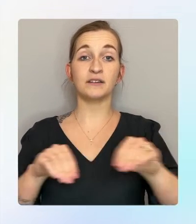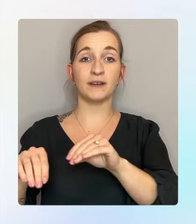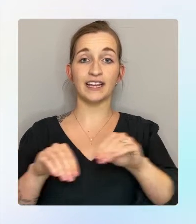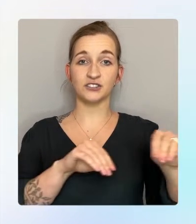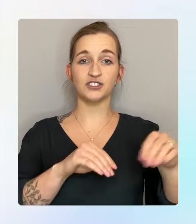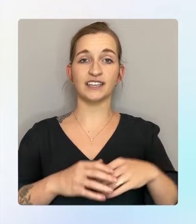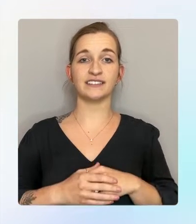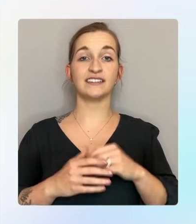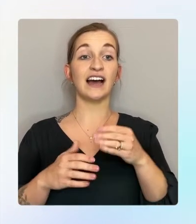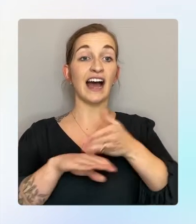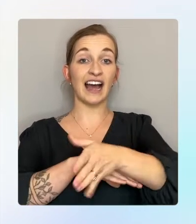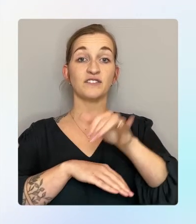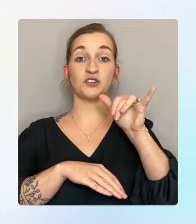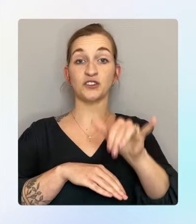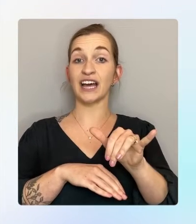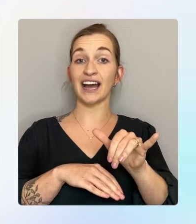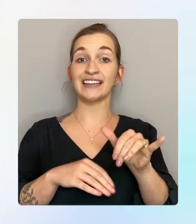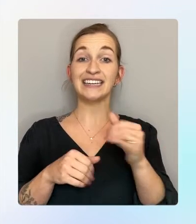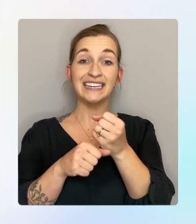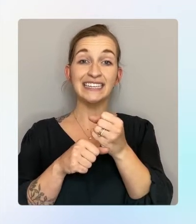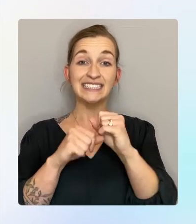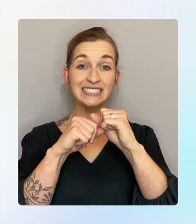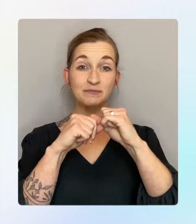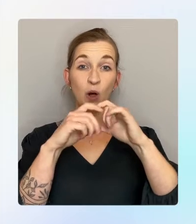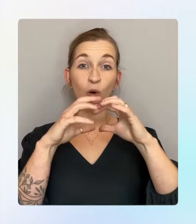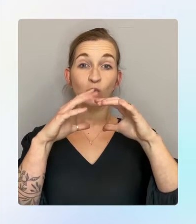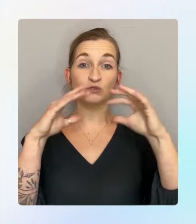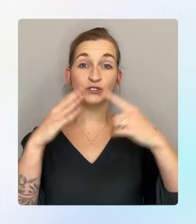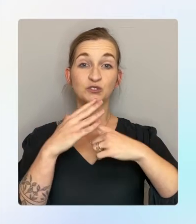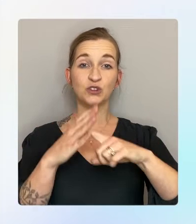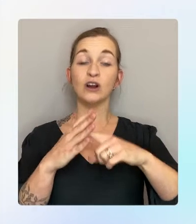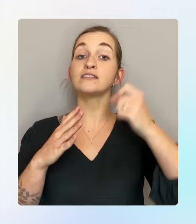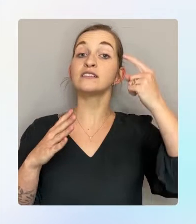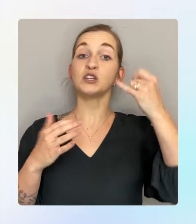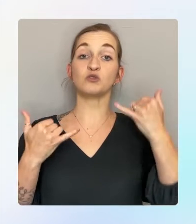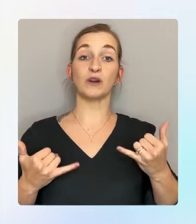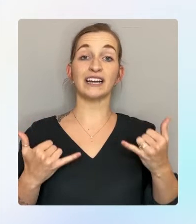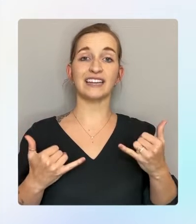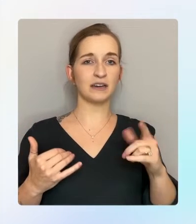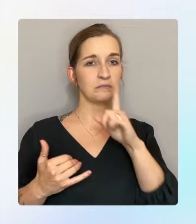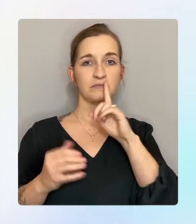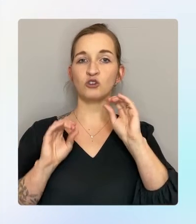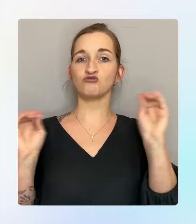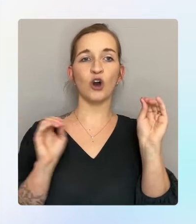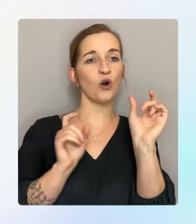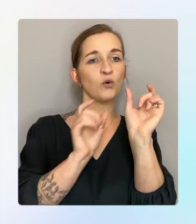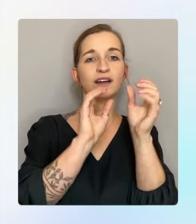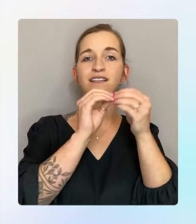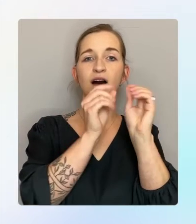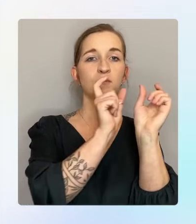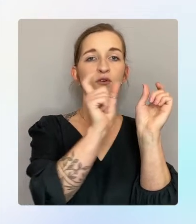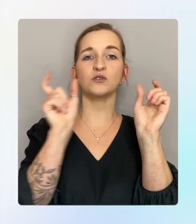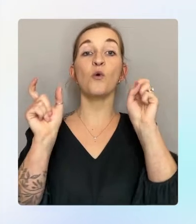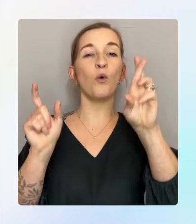once the explosion starts. In its current state, though, the timer doesn't display any digits, nor does it respond to user inputs.